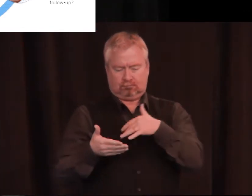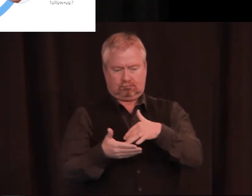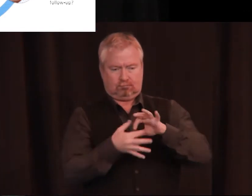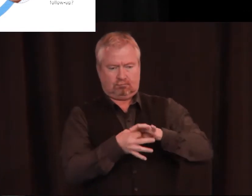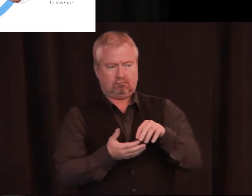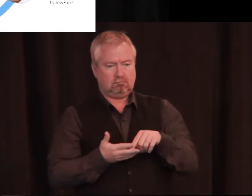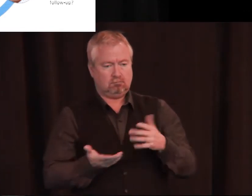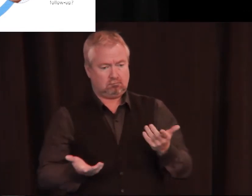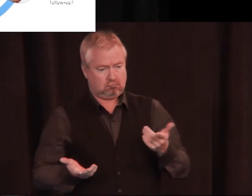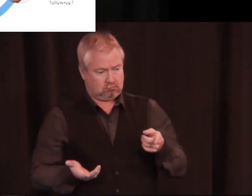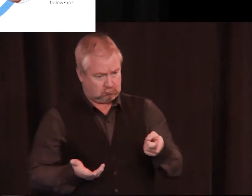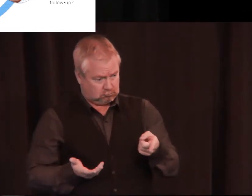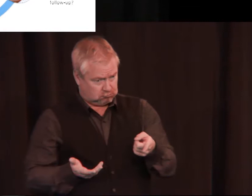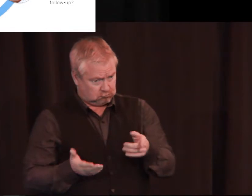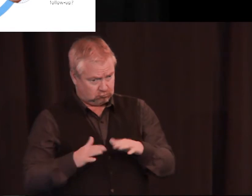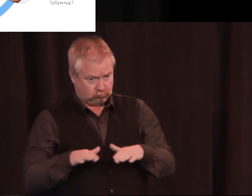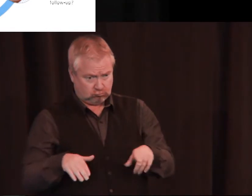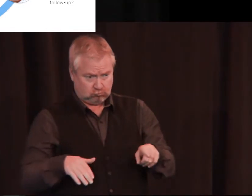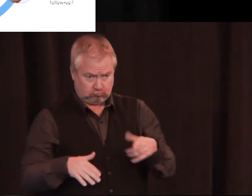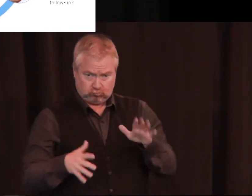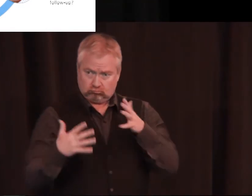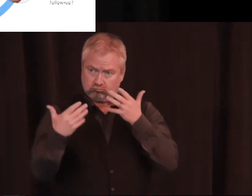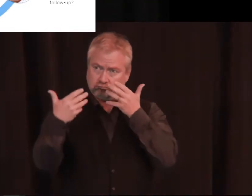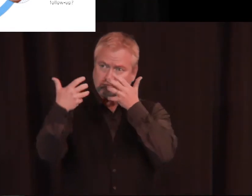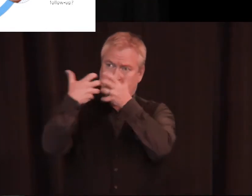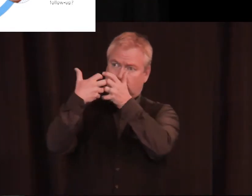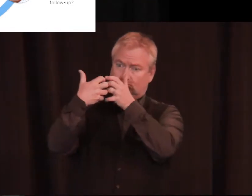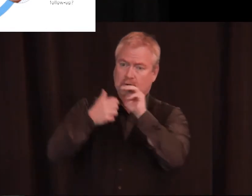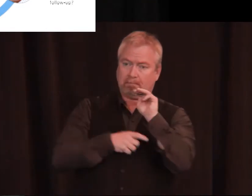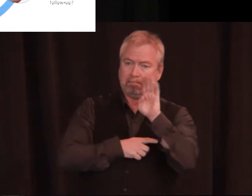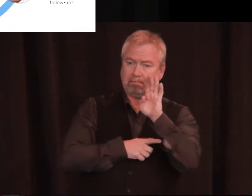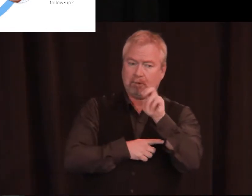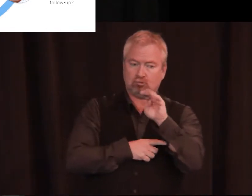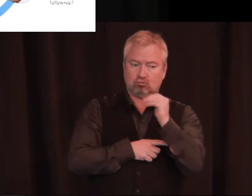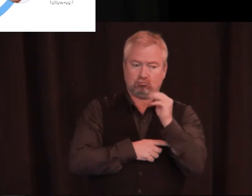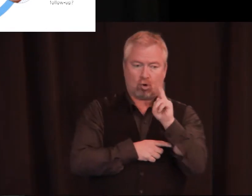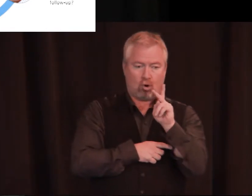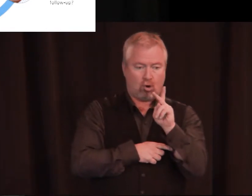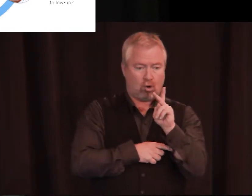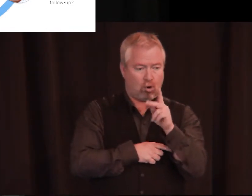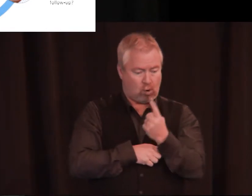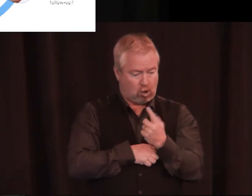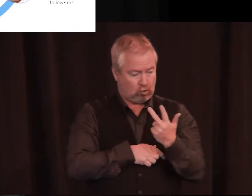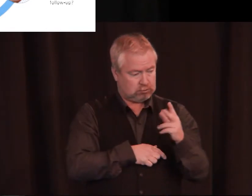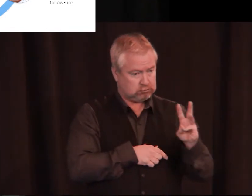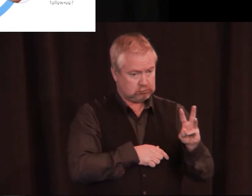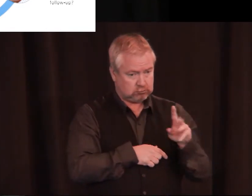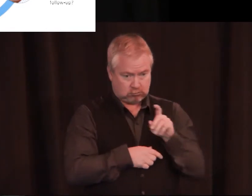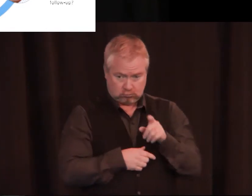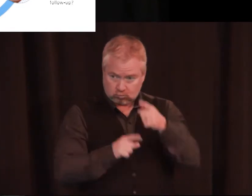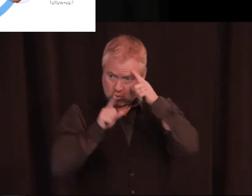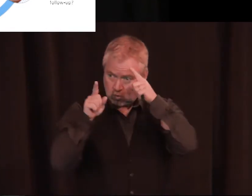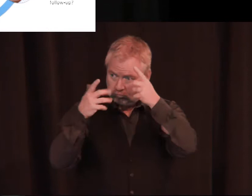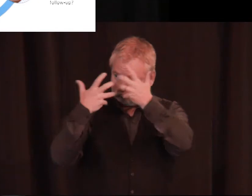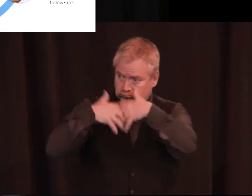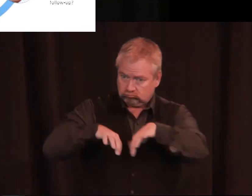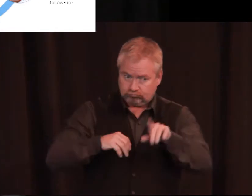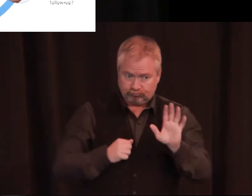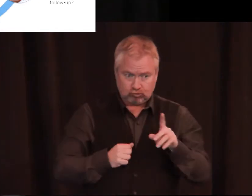Are we seeing that kids are having this -- meeting these 1-3-6 goals or are there delays in the process?